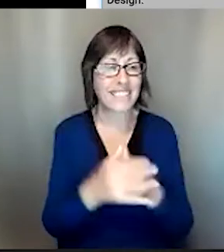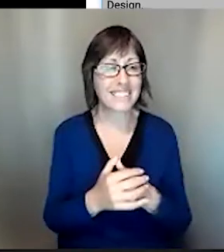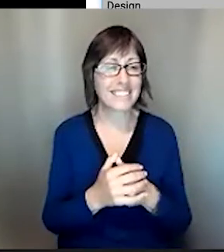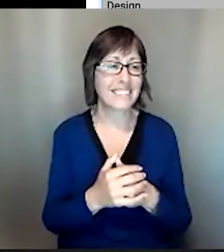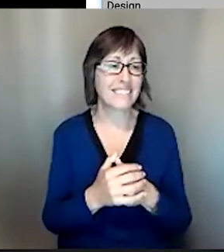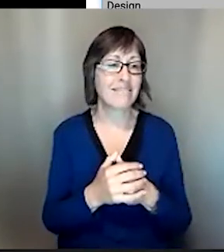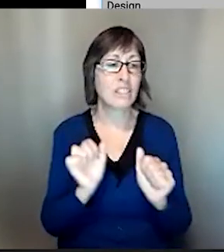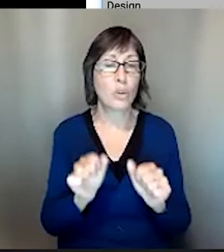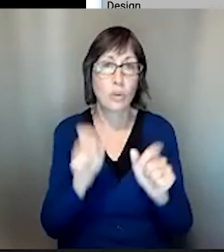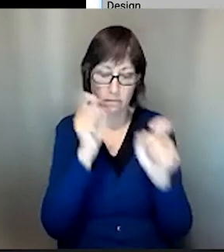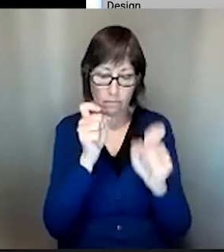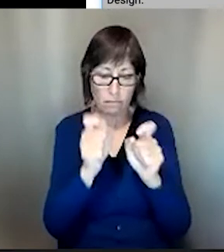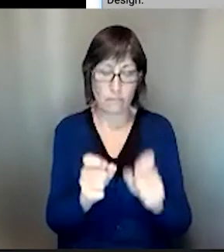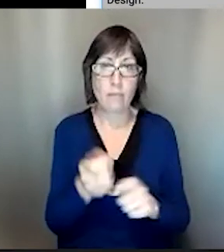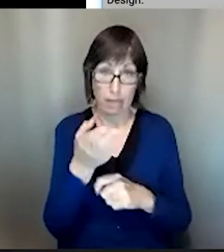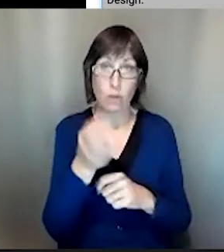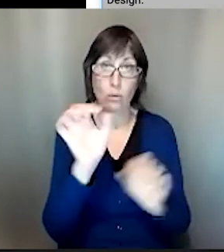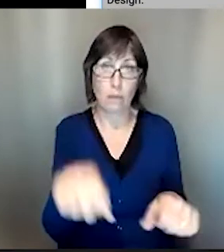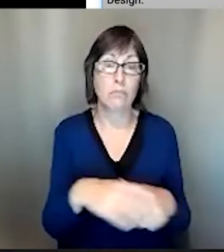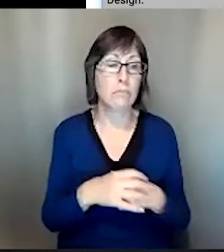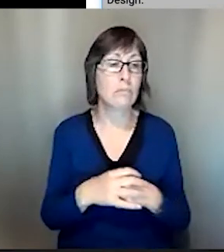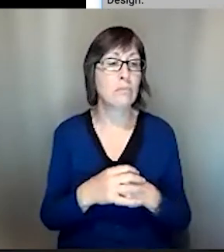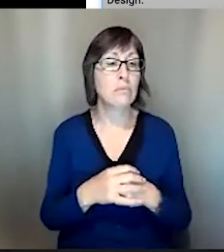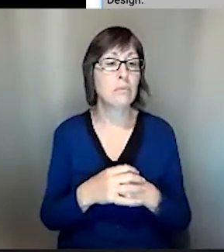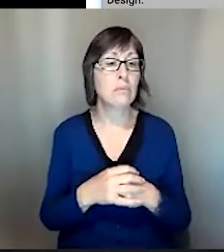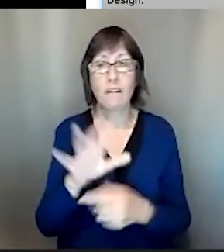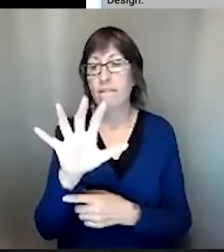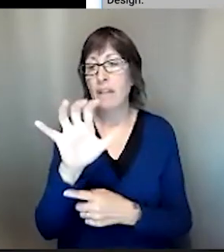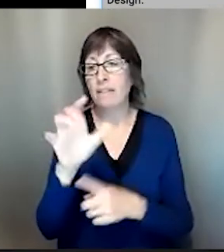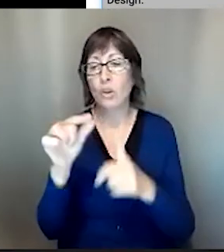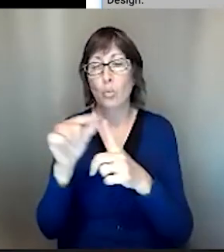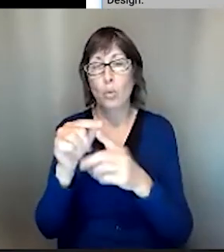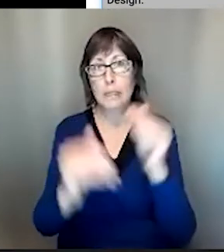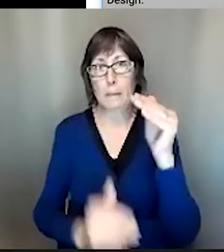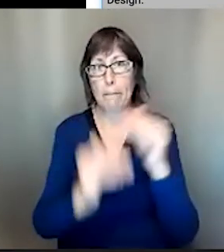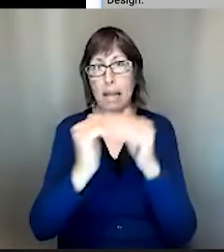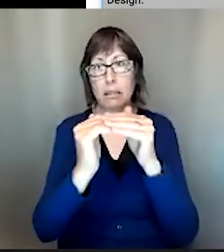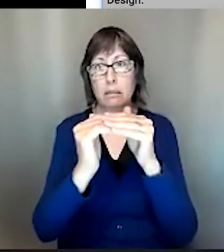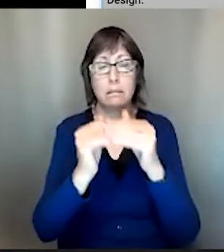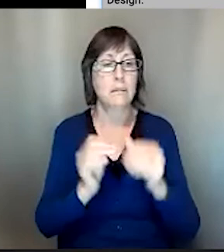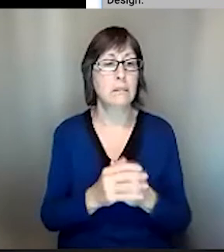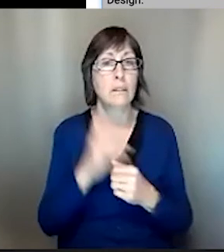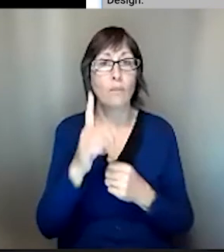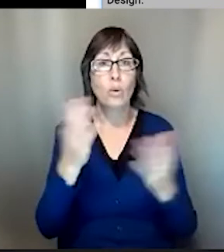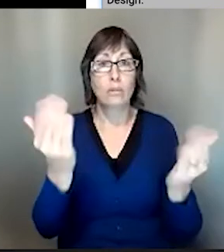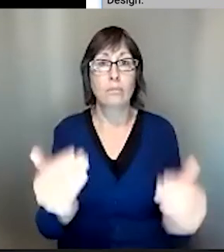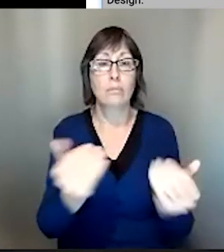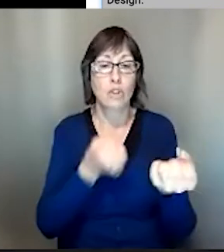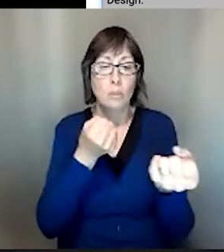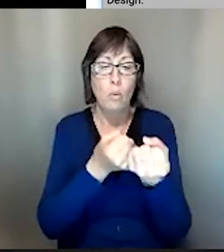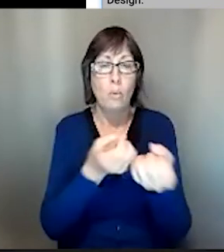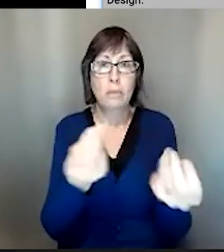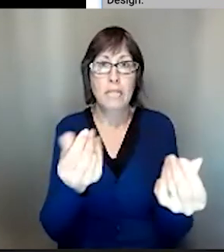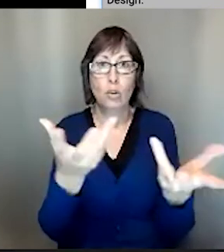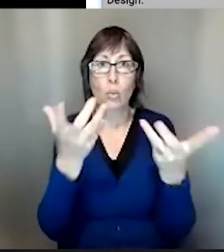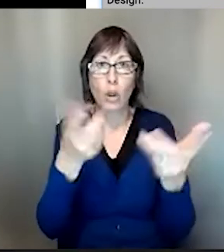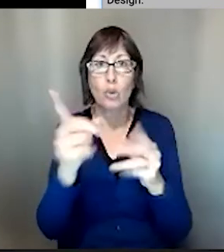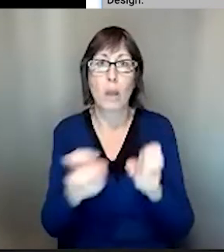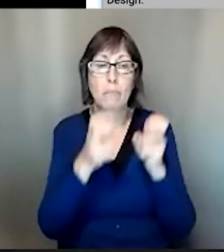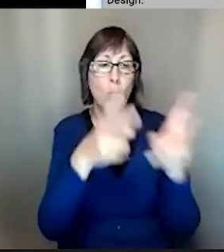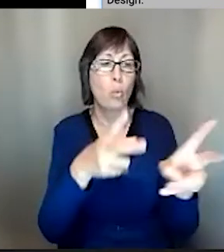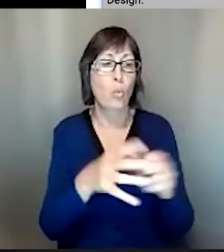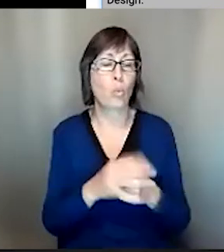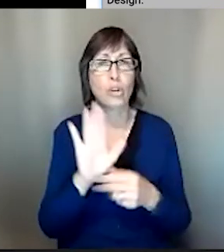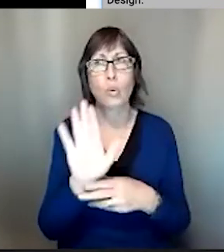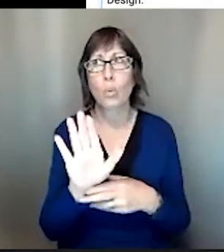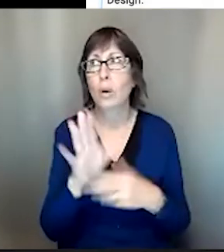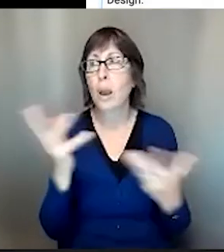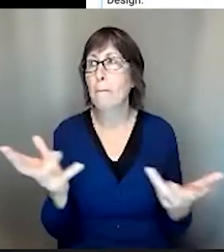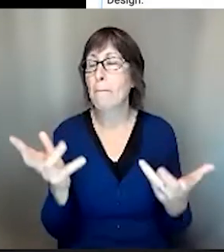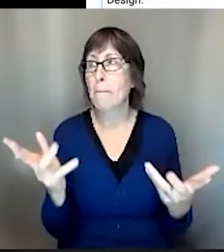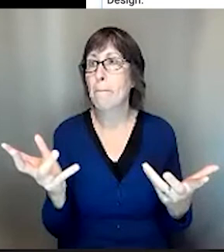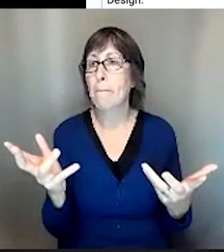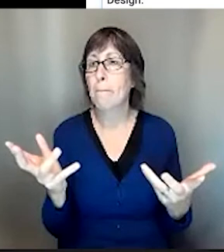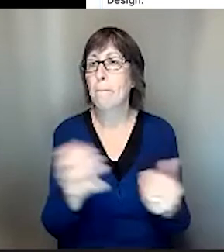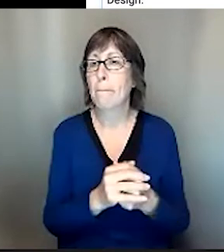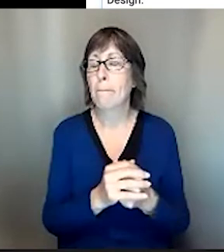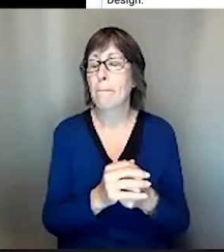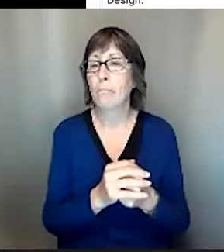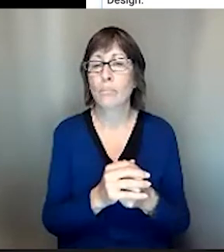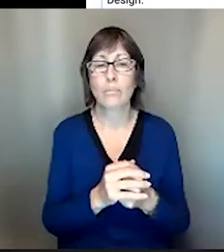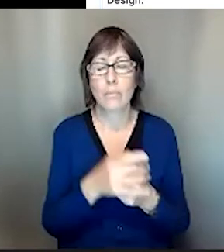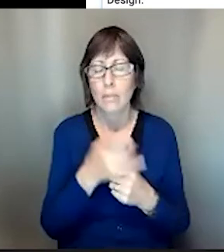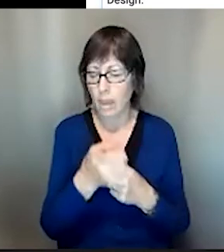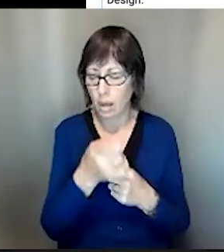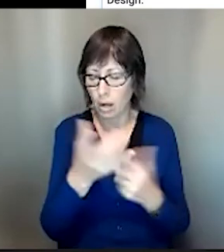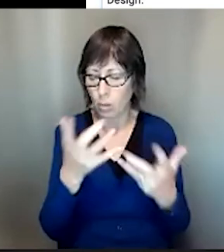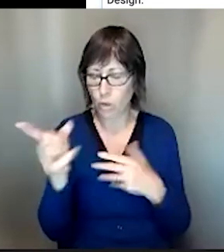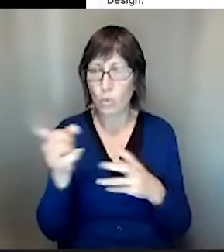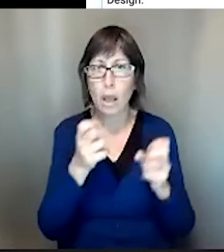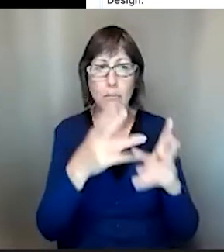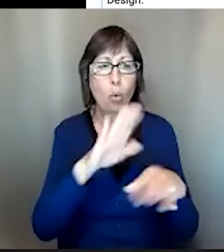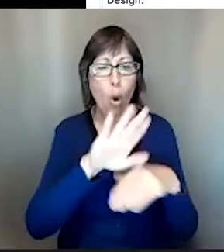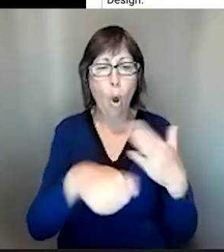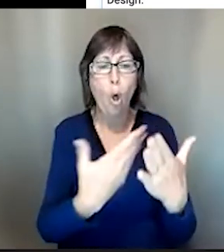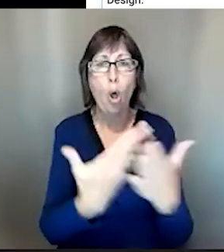can upload various media files. Once you’re